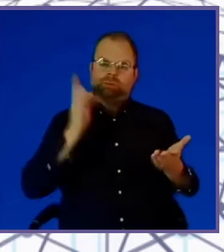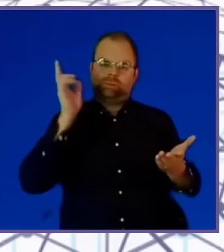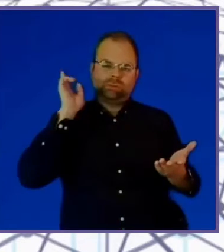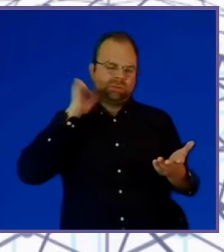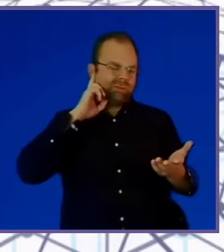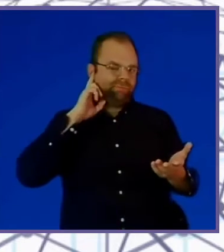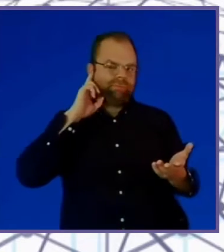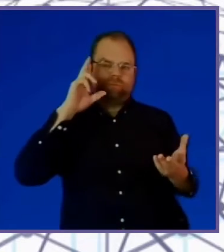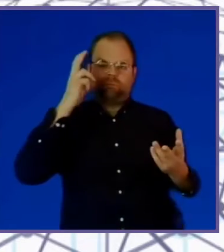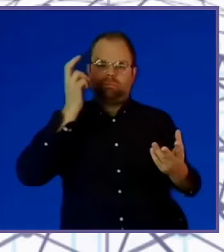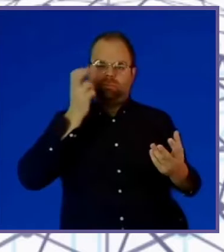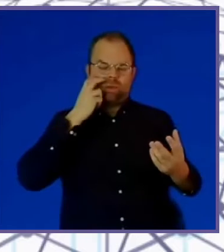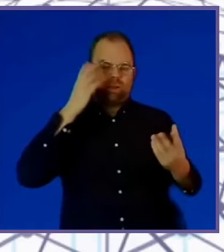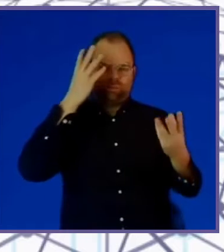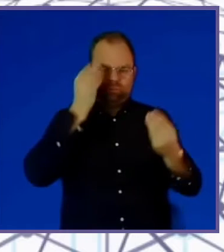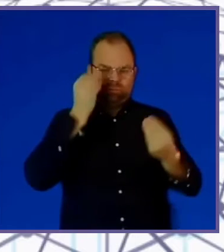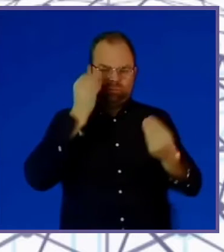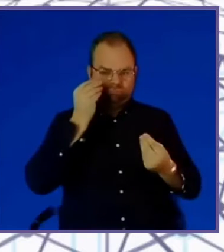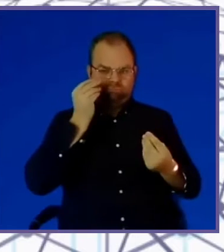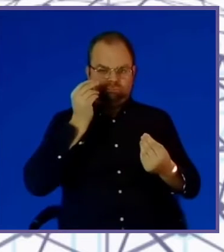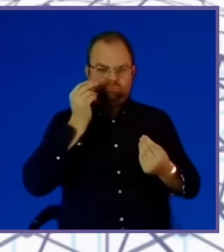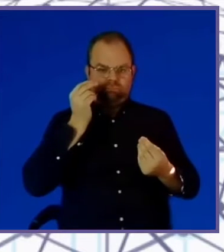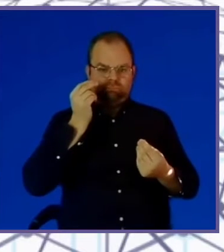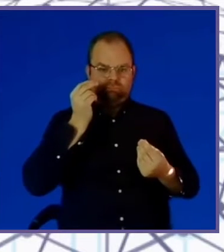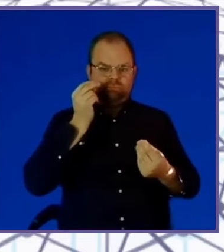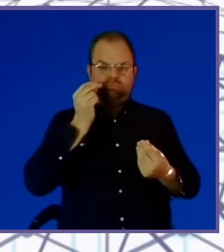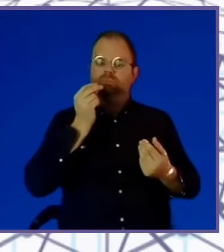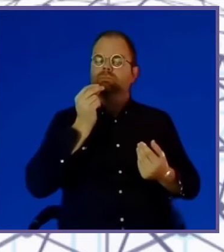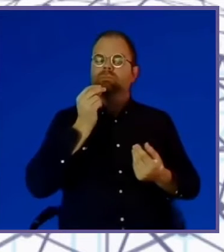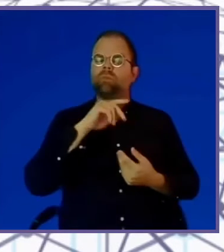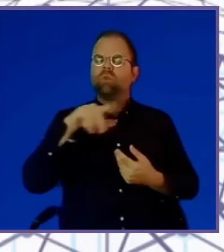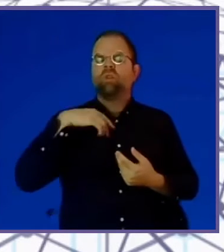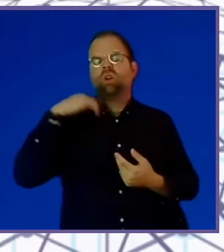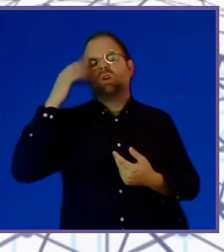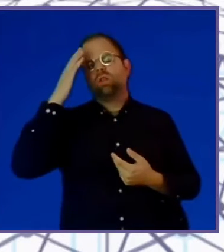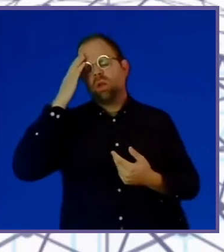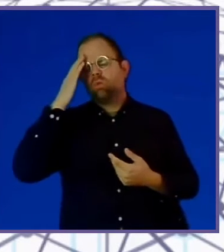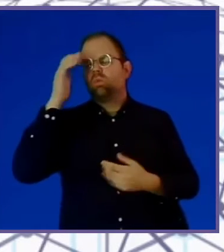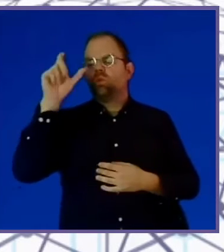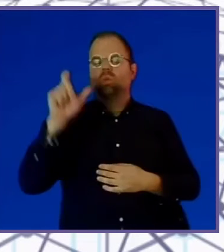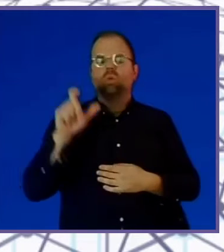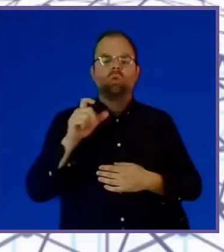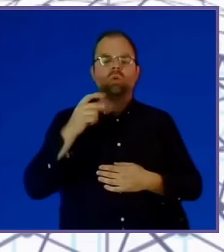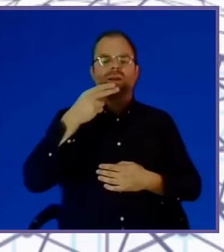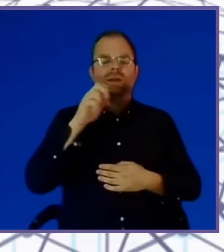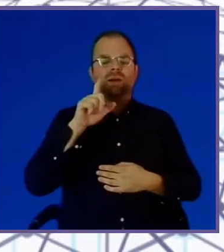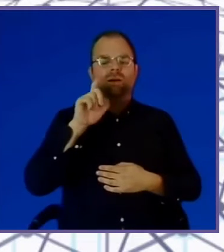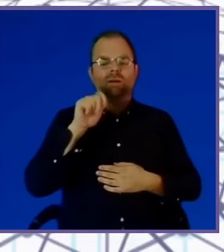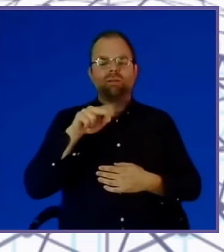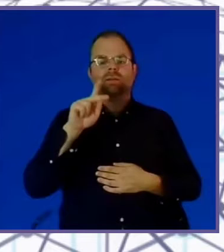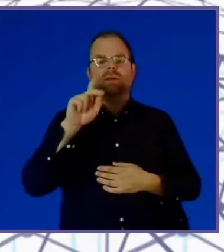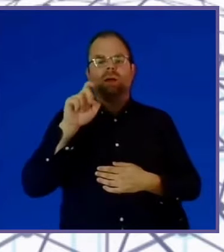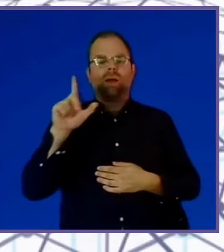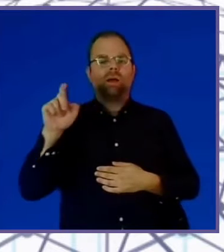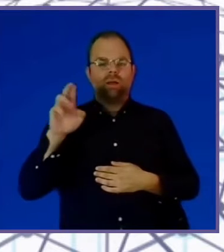in fact, to illustrate how poorly understood deaf blindness still is.